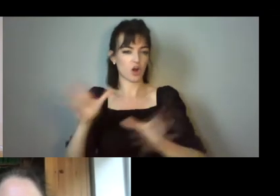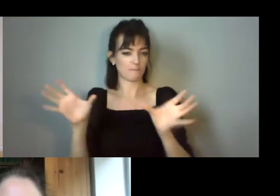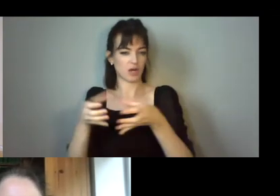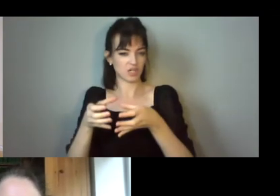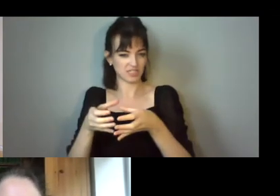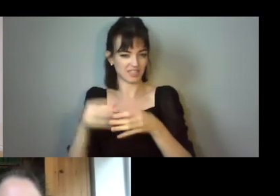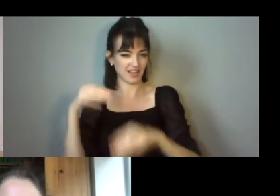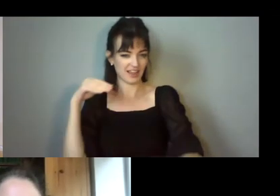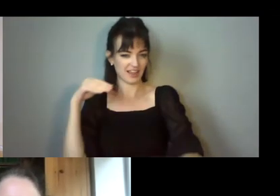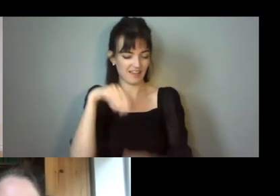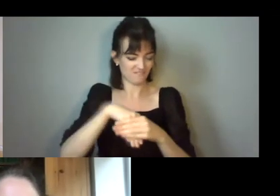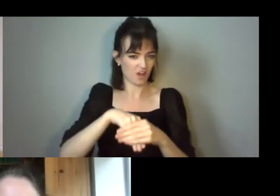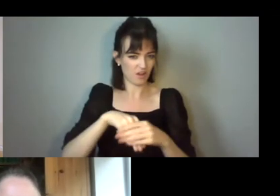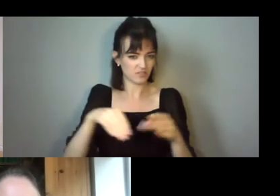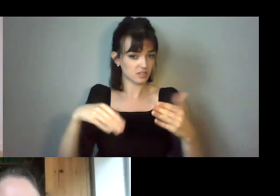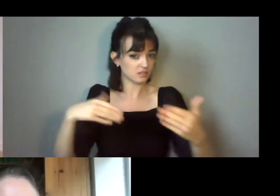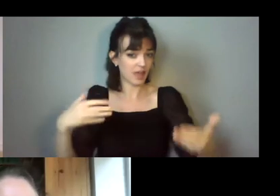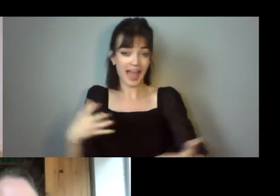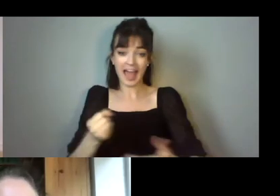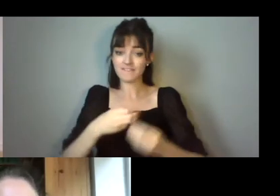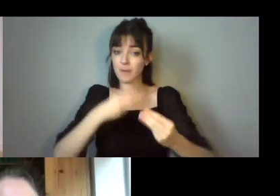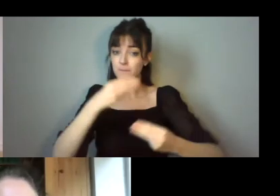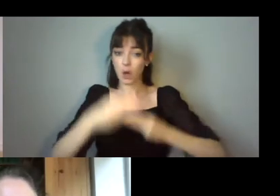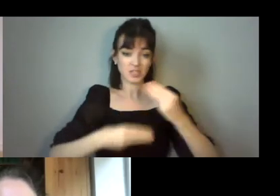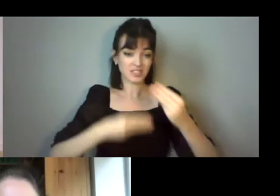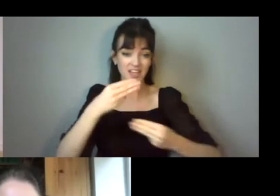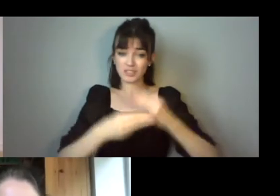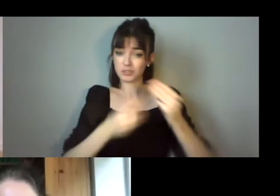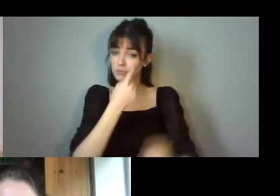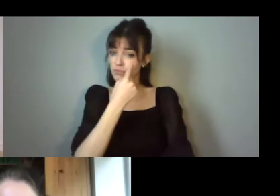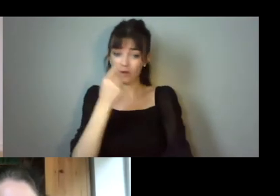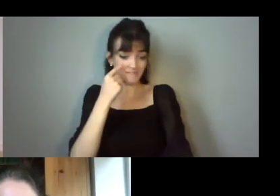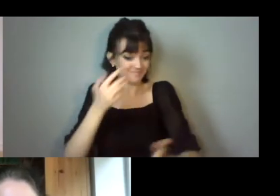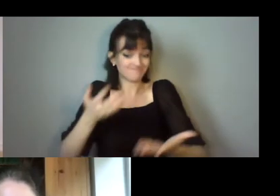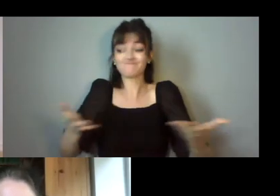is there an actual process to prove that they did use any and all communication means before